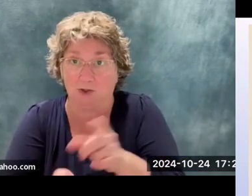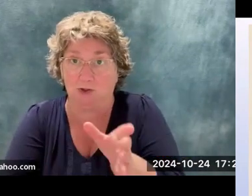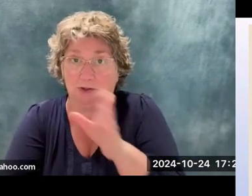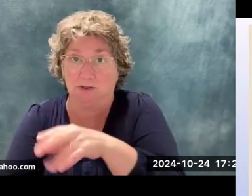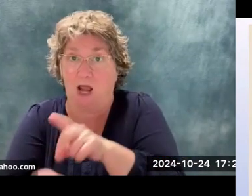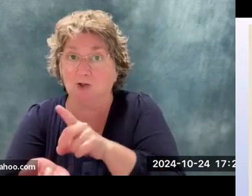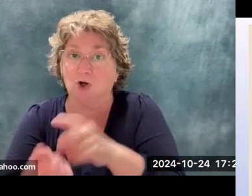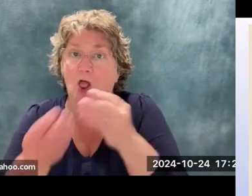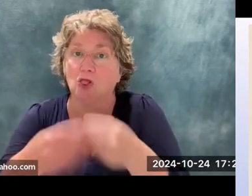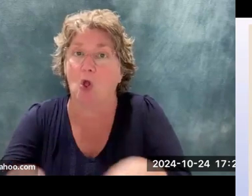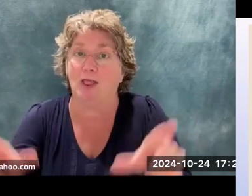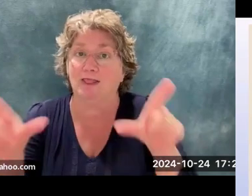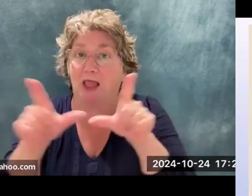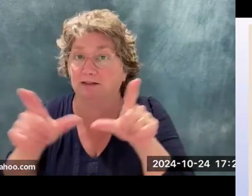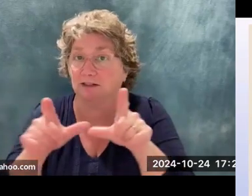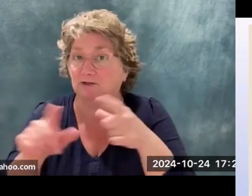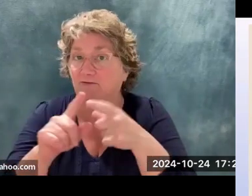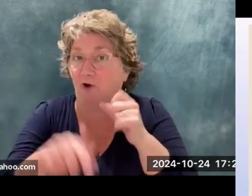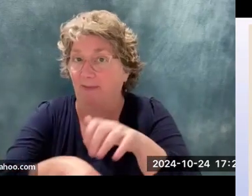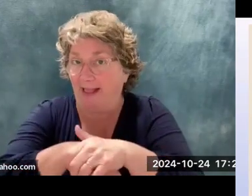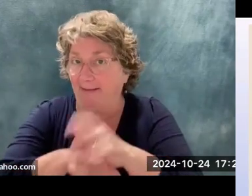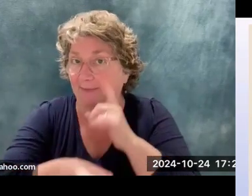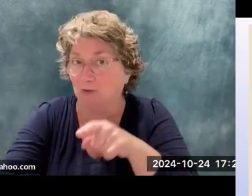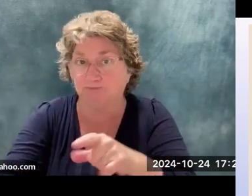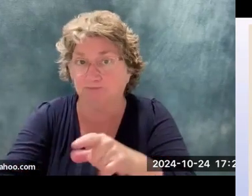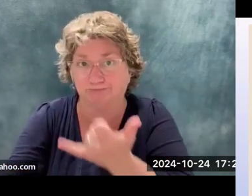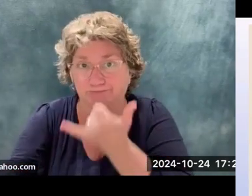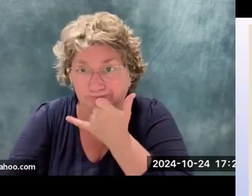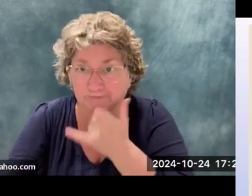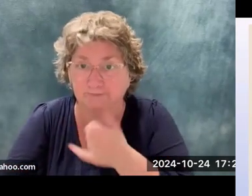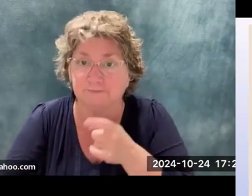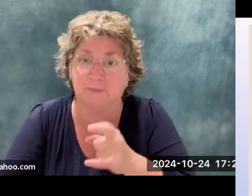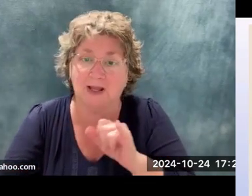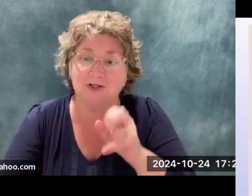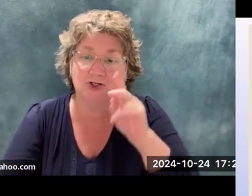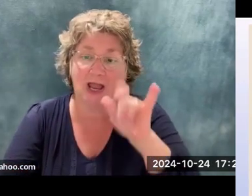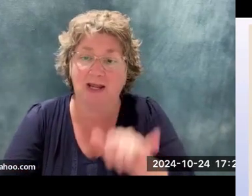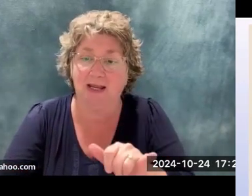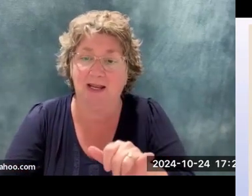Jenny McCarthy is a celebrity actress. And these people